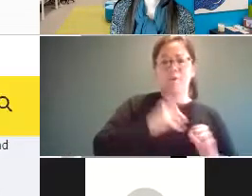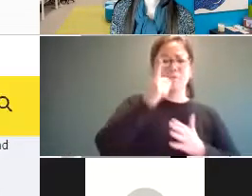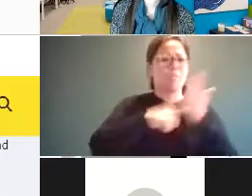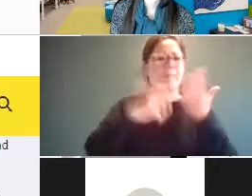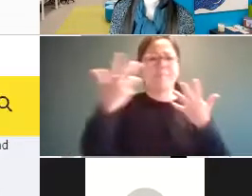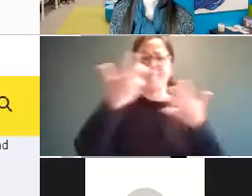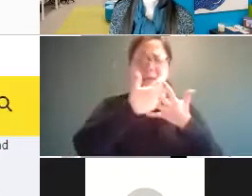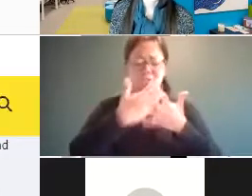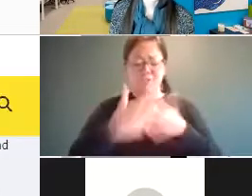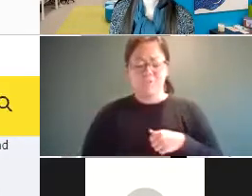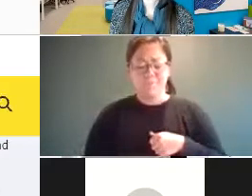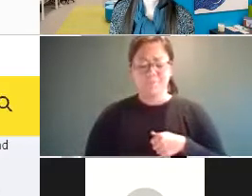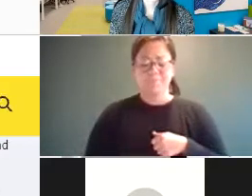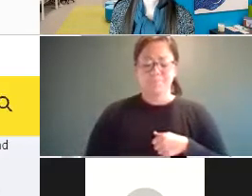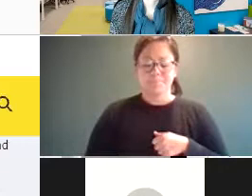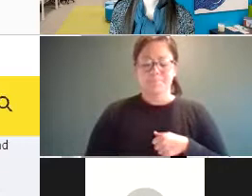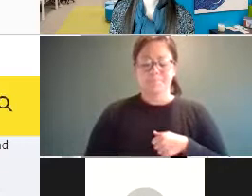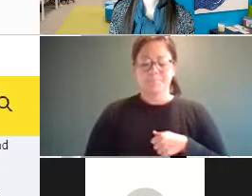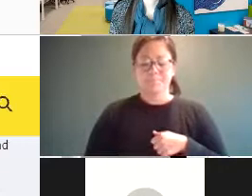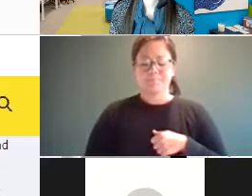So I have a couple of really great examples